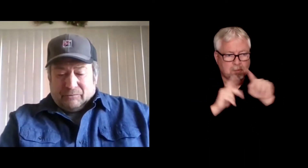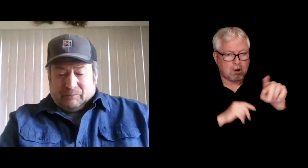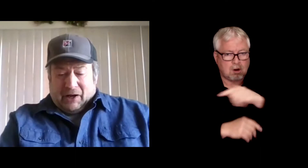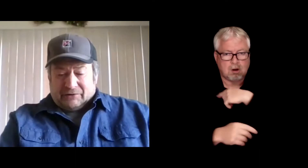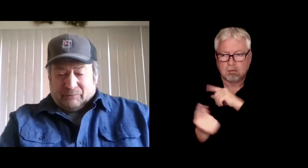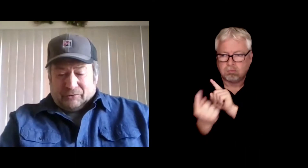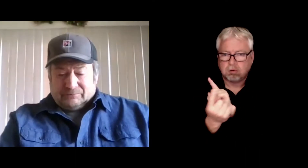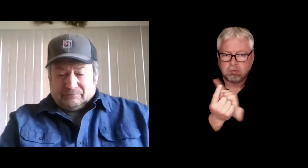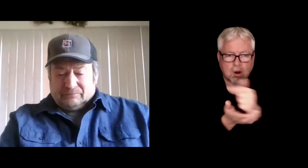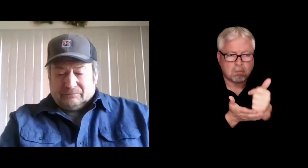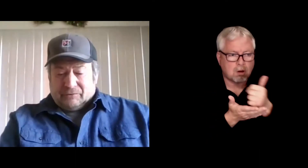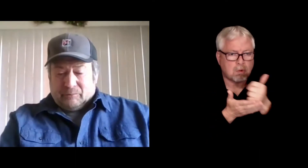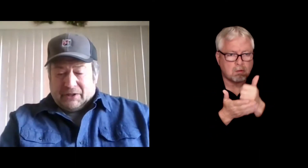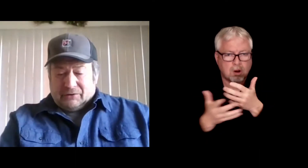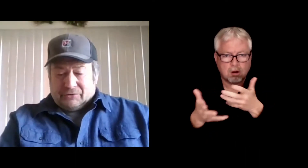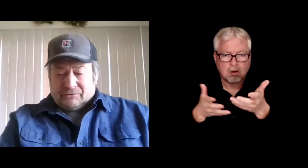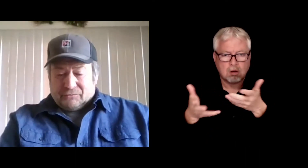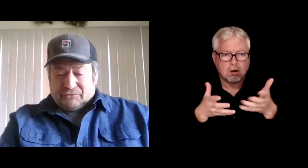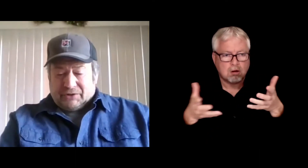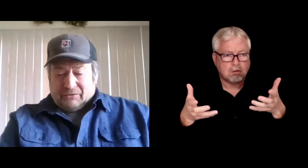it was possible for me to learn new skills,